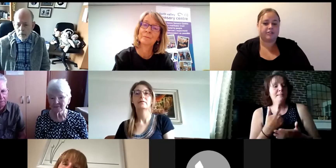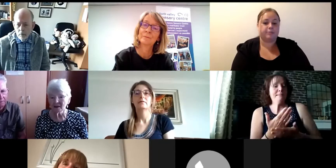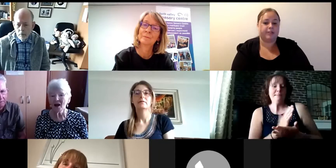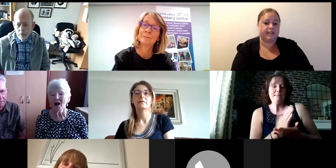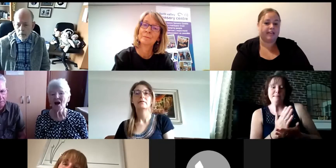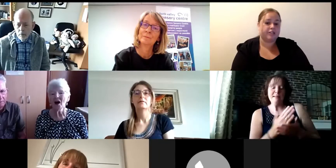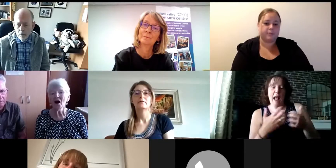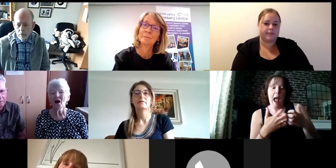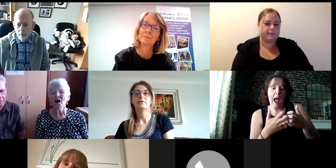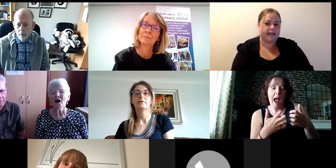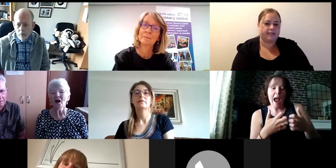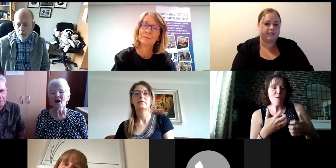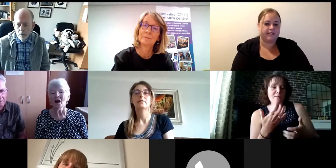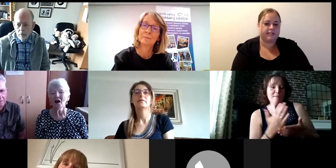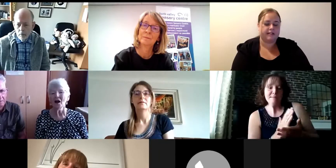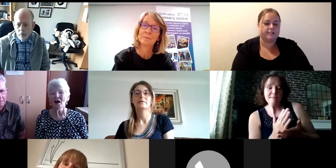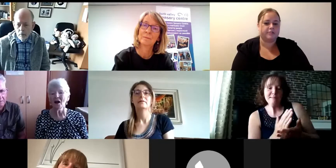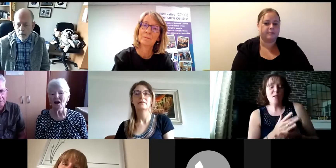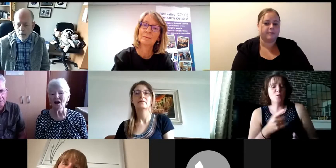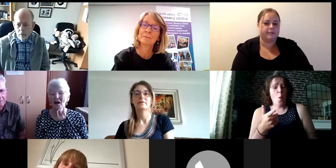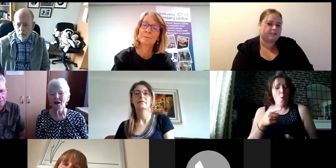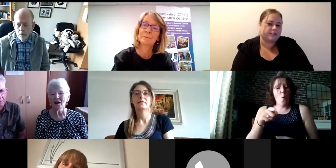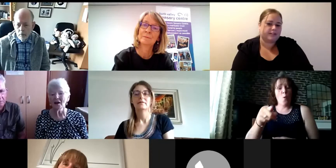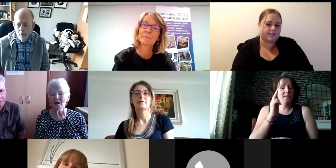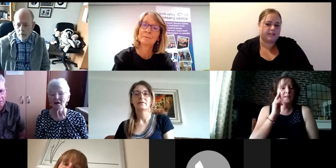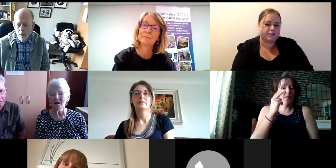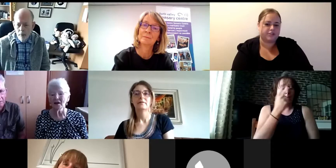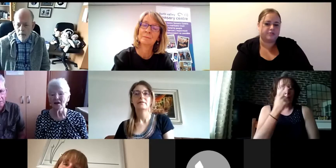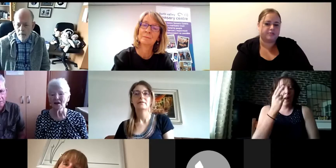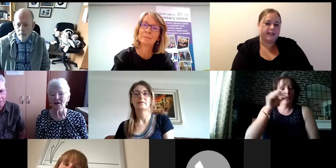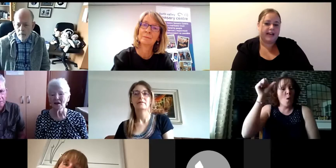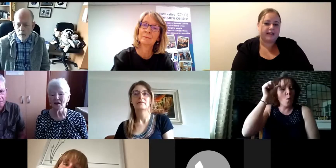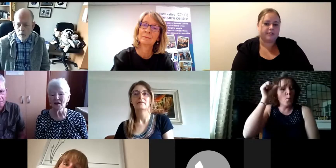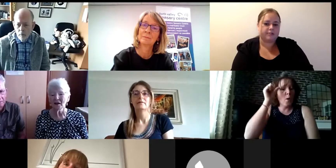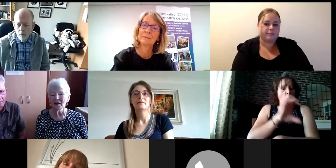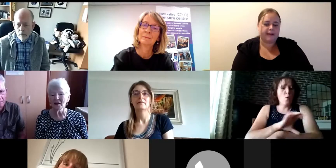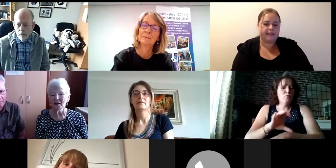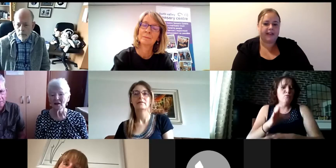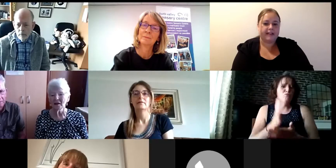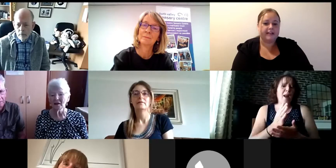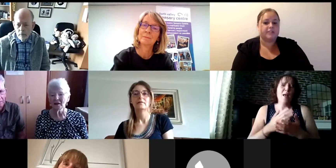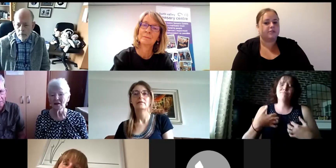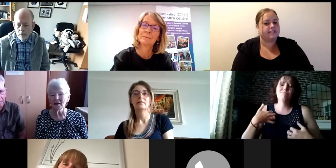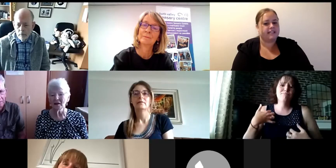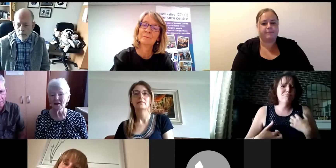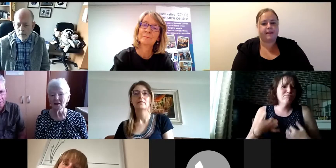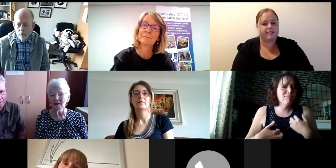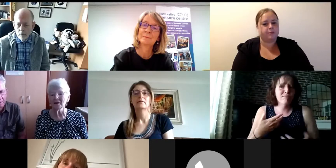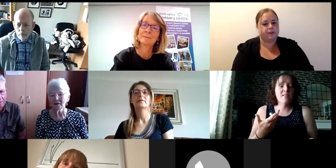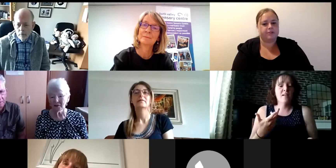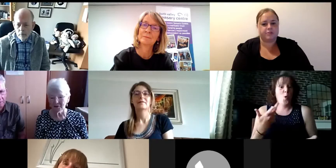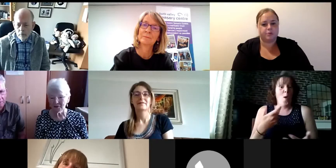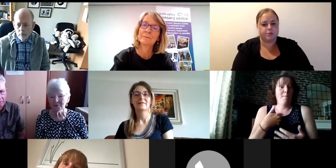communication with them I hadn't really done. I was unsure how to go about that, so the deafblind awareness course was